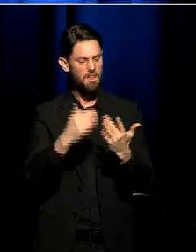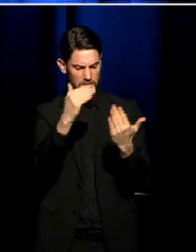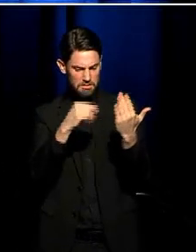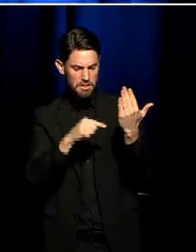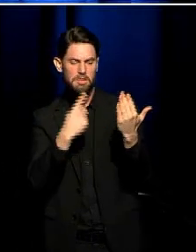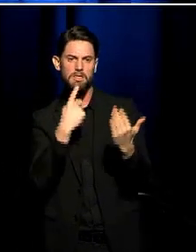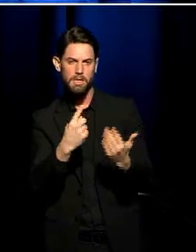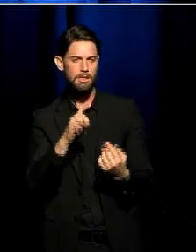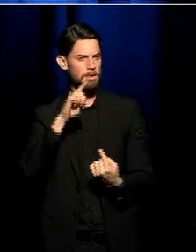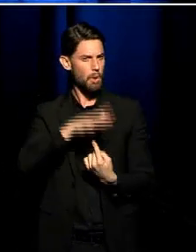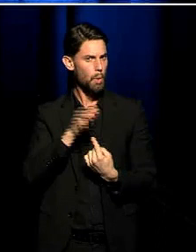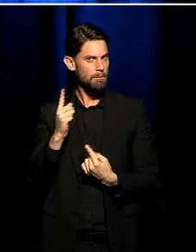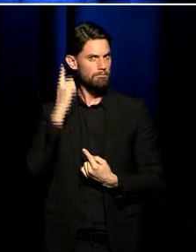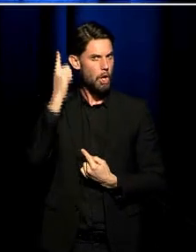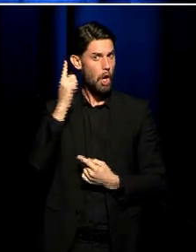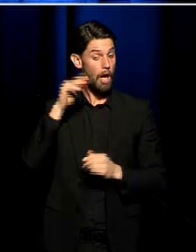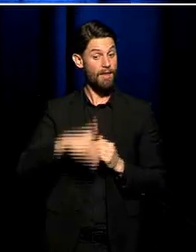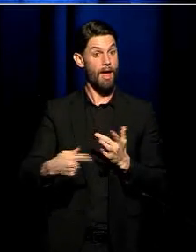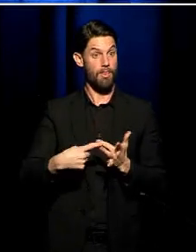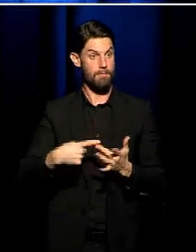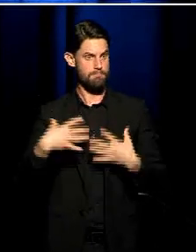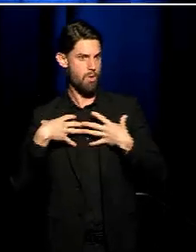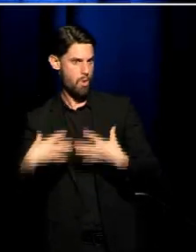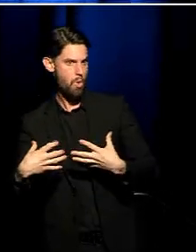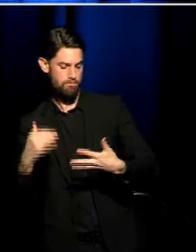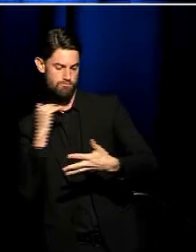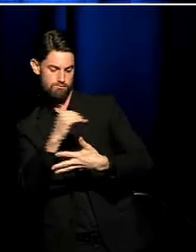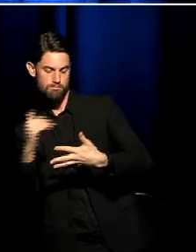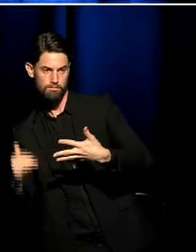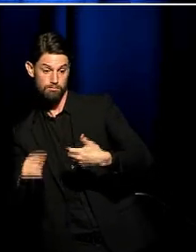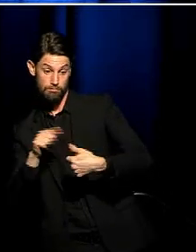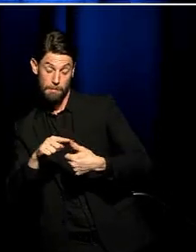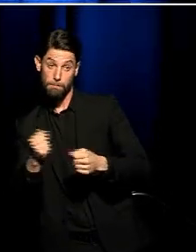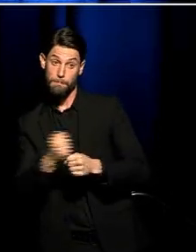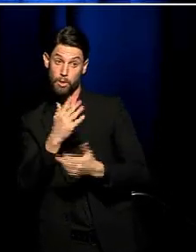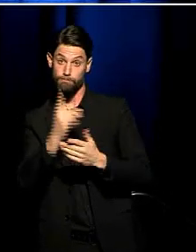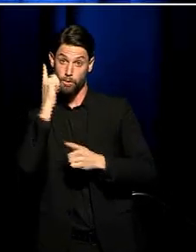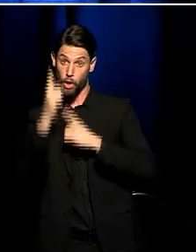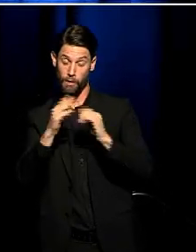regard to the following matters: (e) all forms of violence against and abuse,